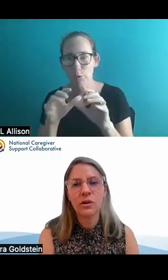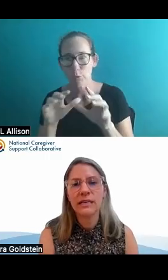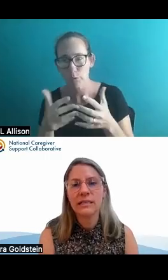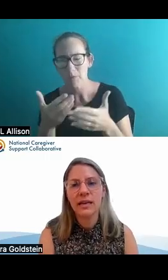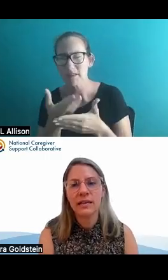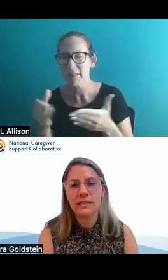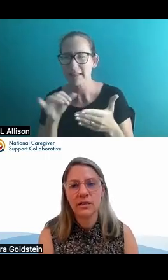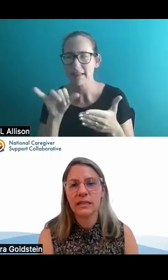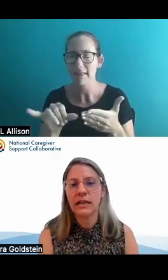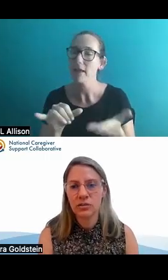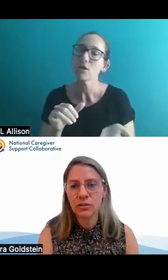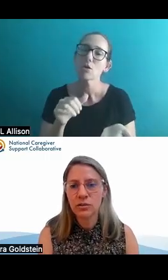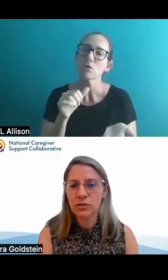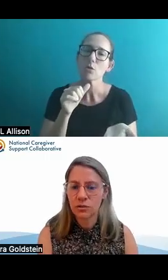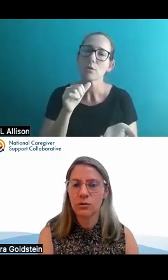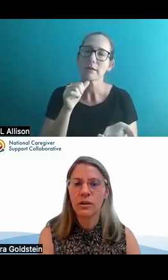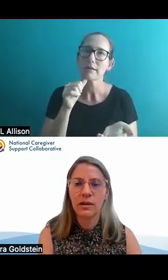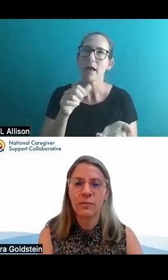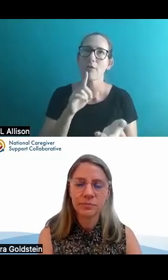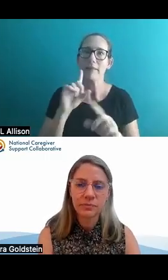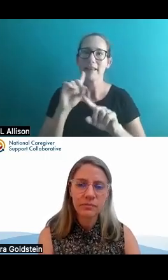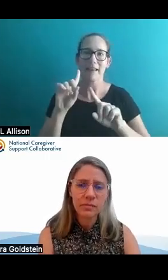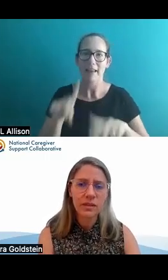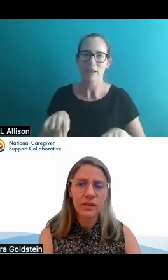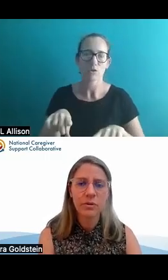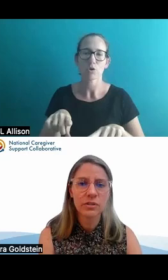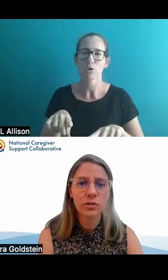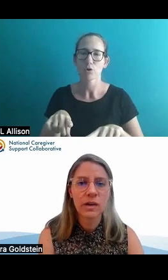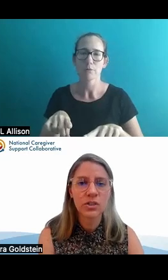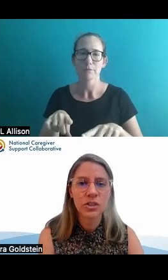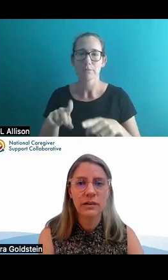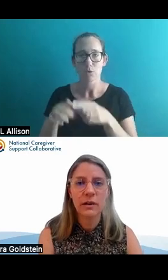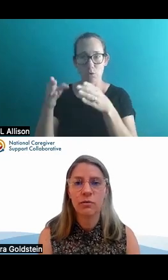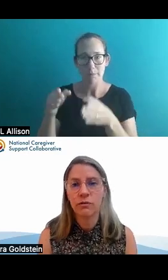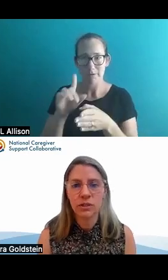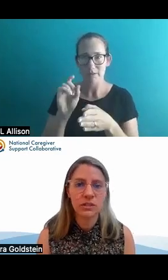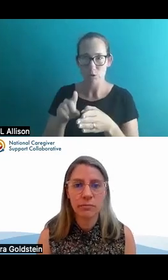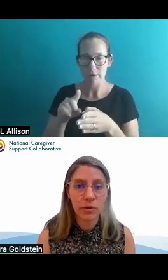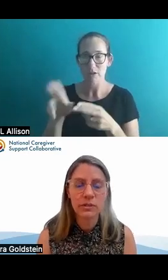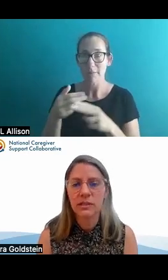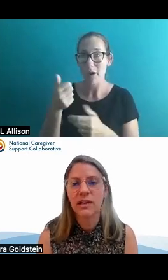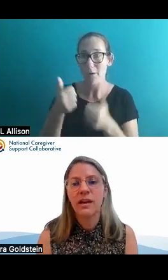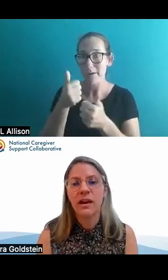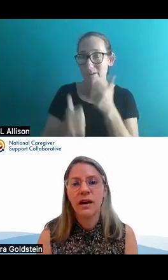it's not necessarily an answer to the person's question of which is the most